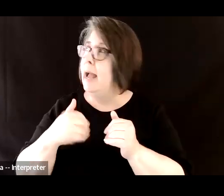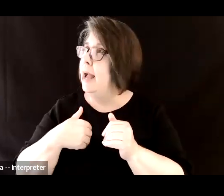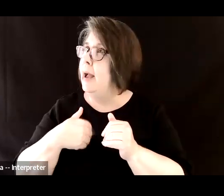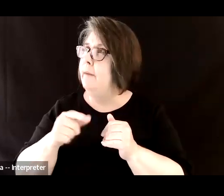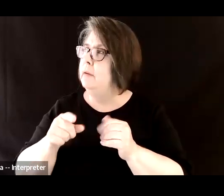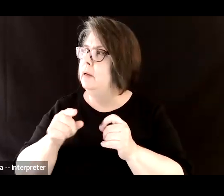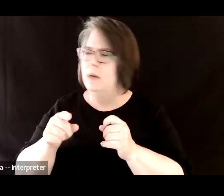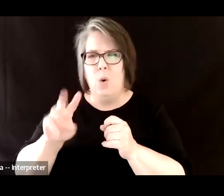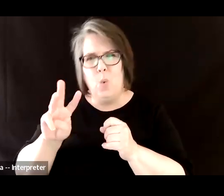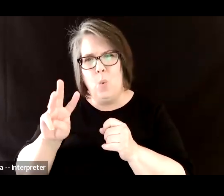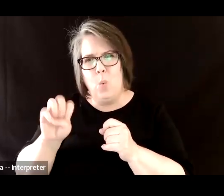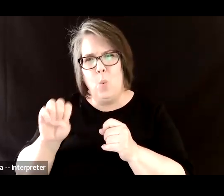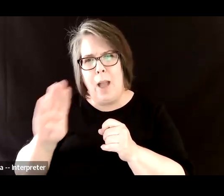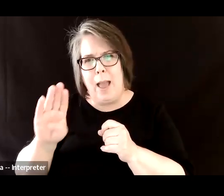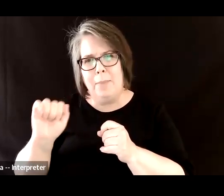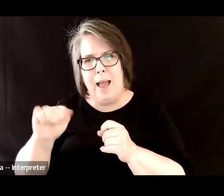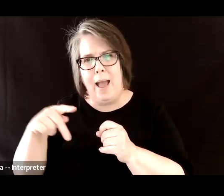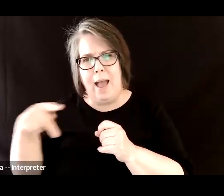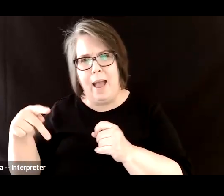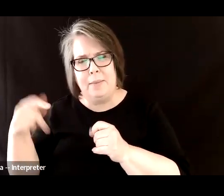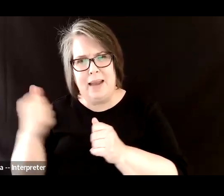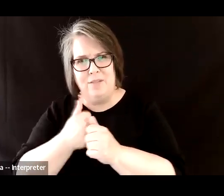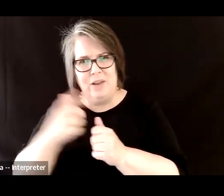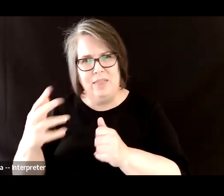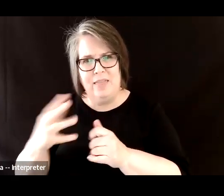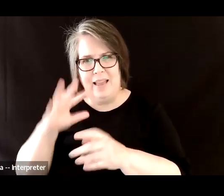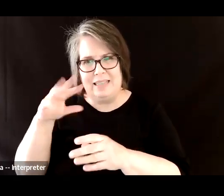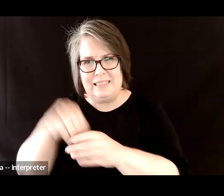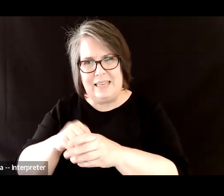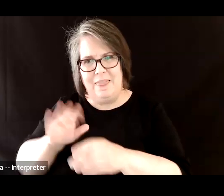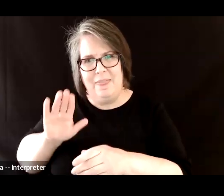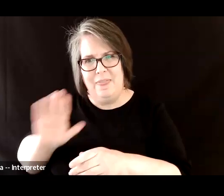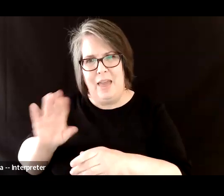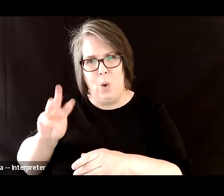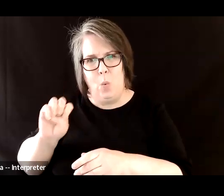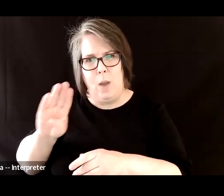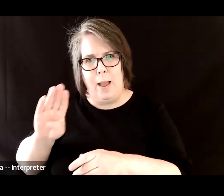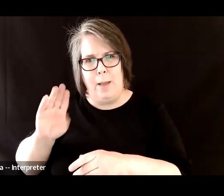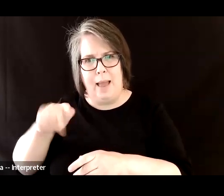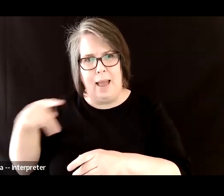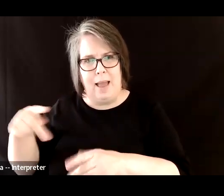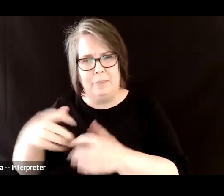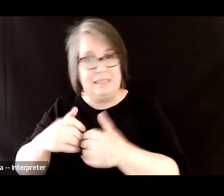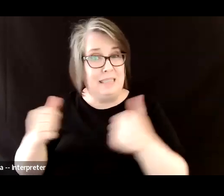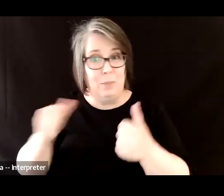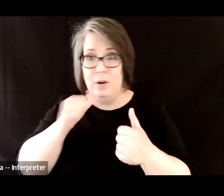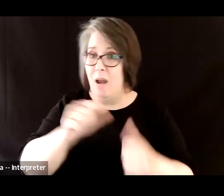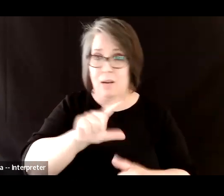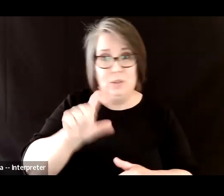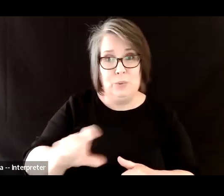like web apps where everything is encompassed in a web app like separate from something like zoom or what not.